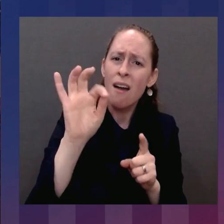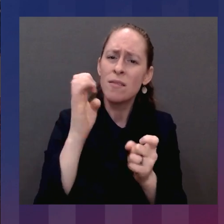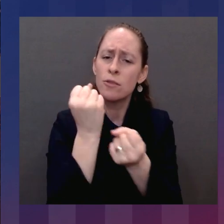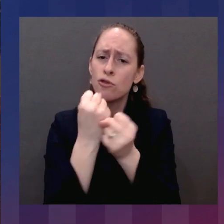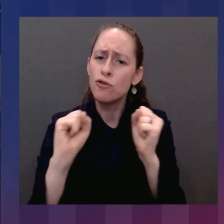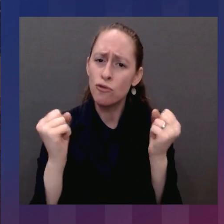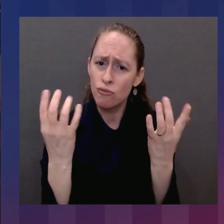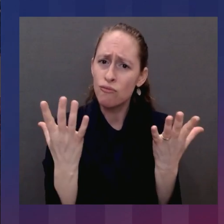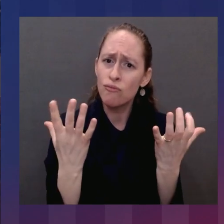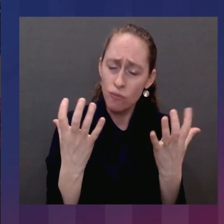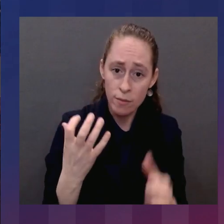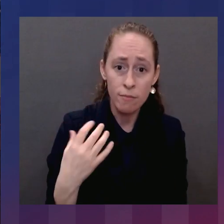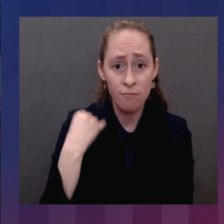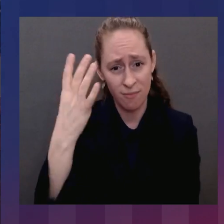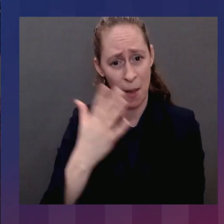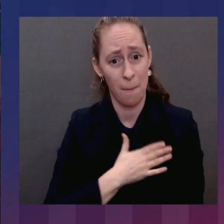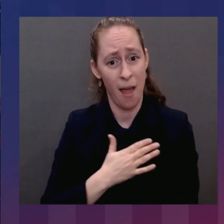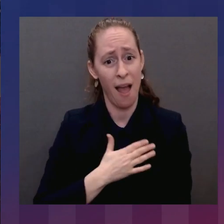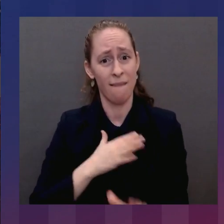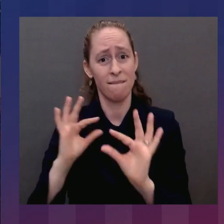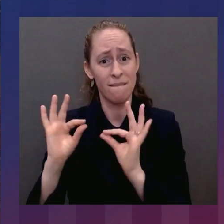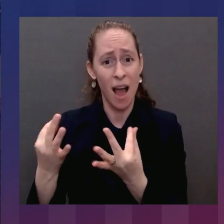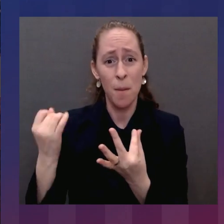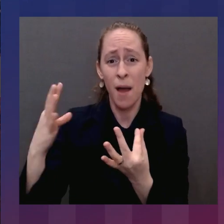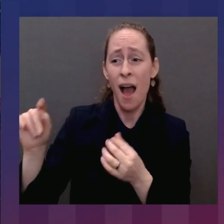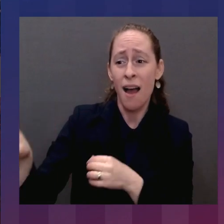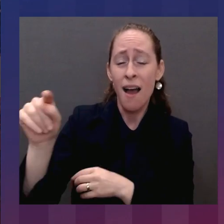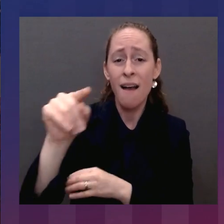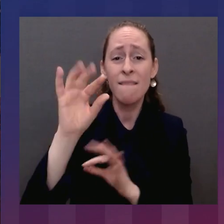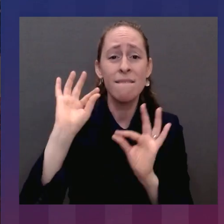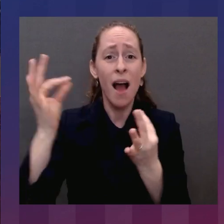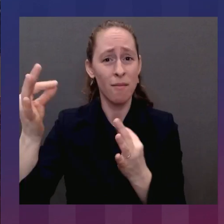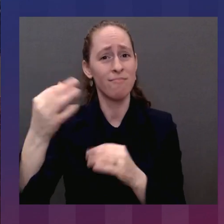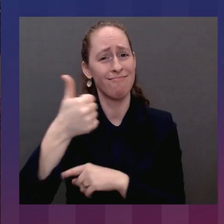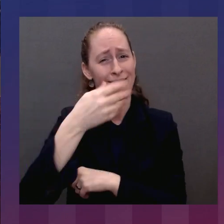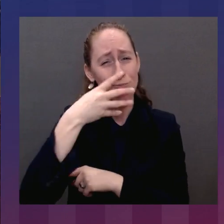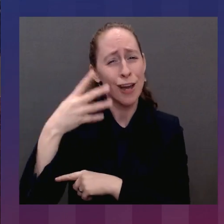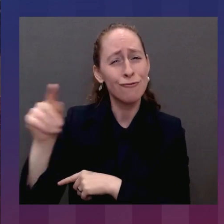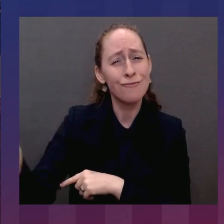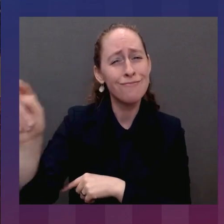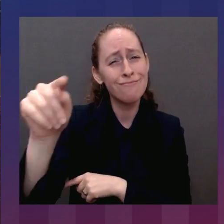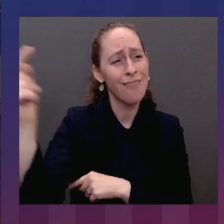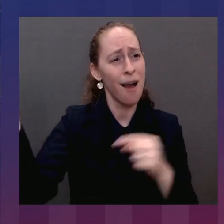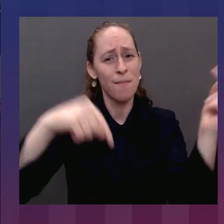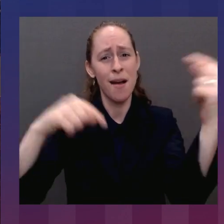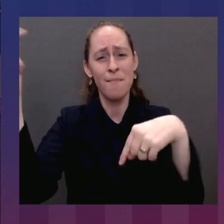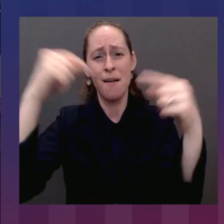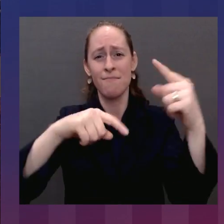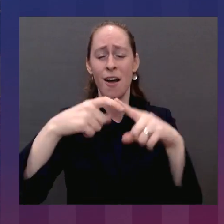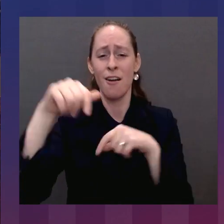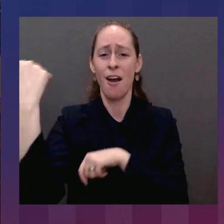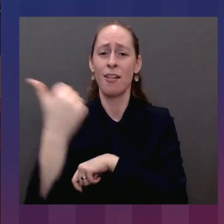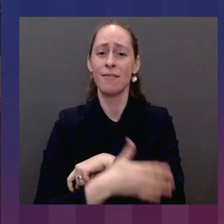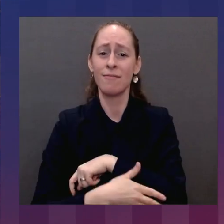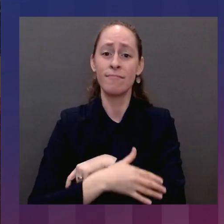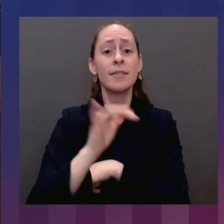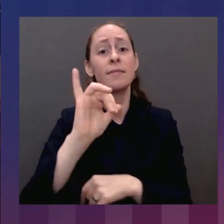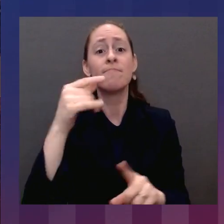Provide a pathway to citizenship for Dreamers, those on temporary status, farm workers, and essential workers.